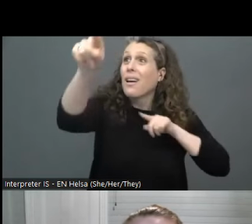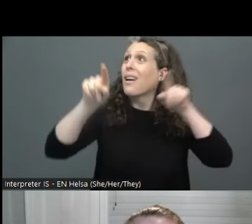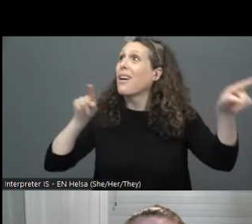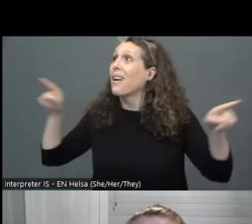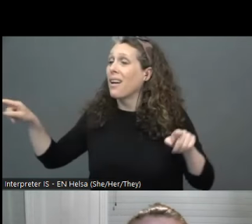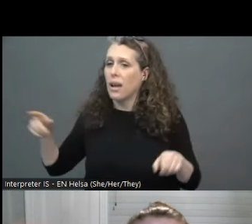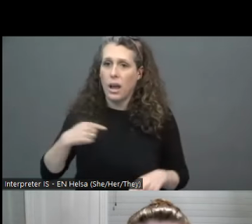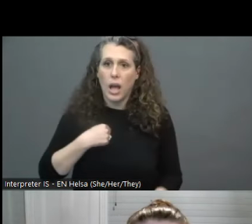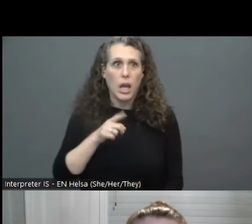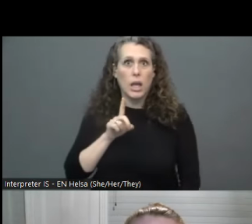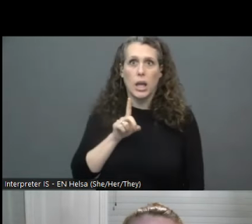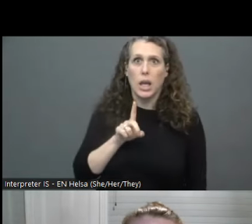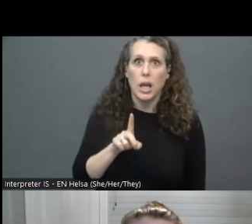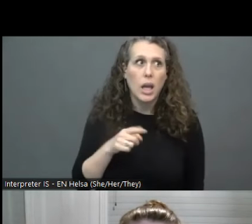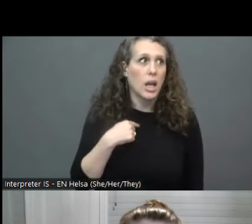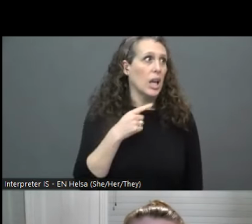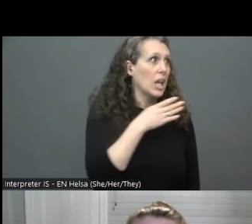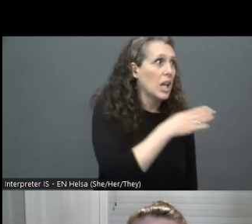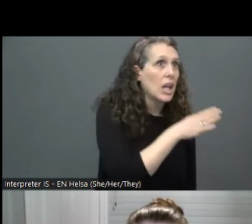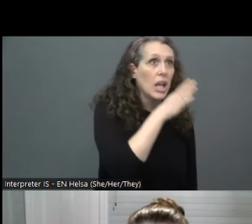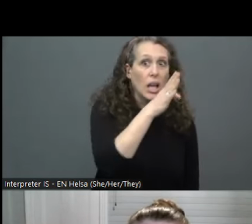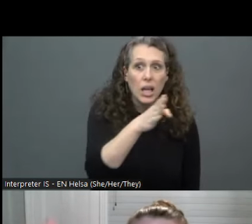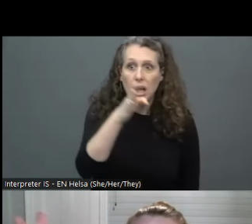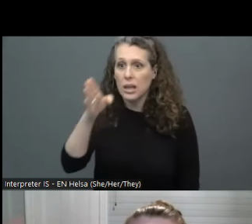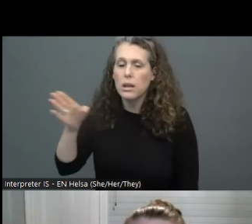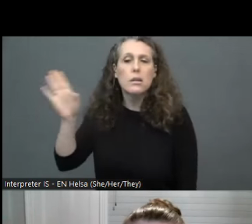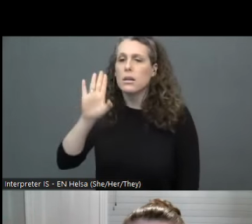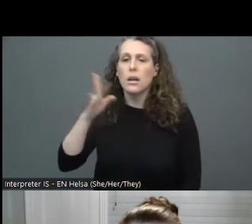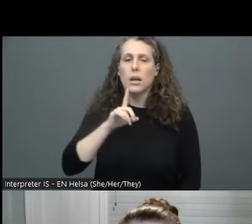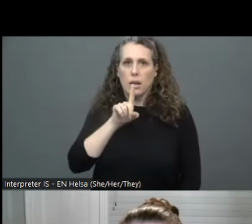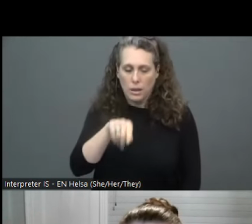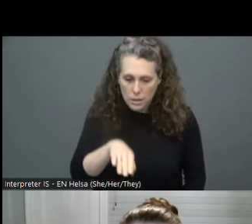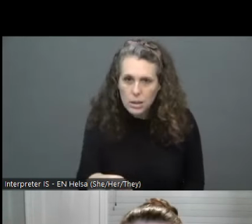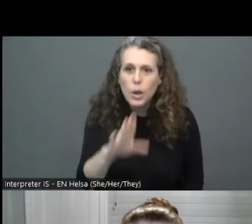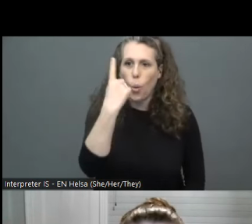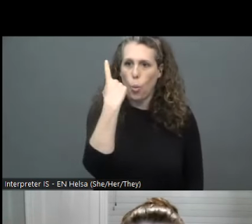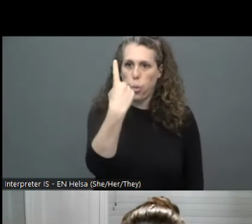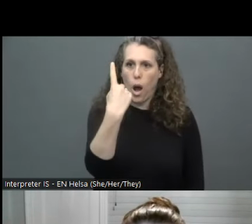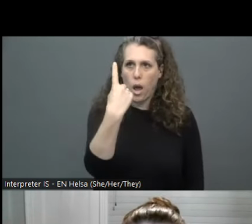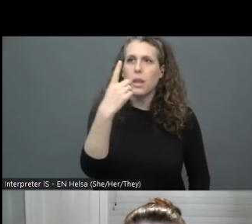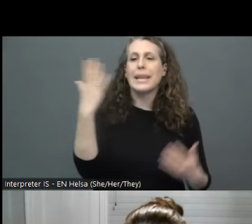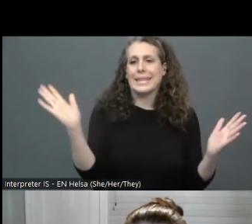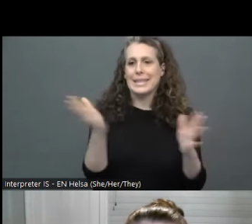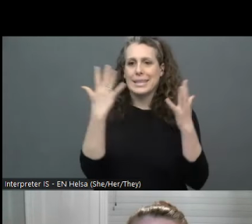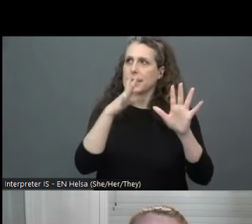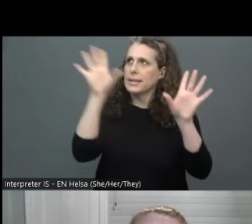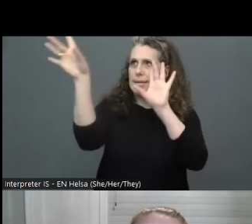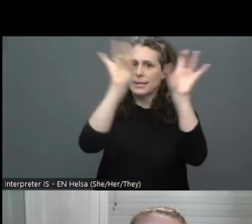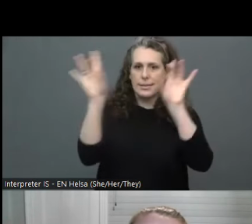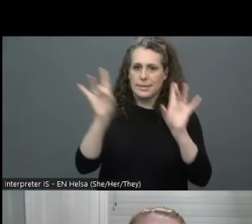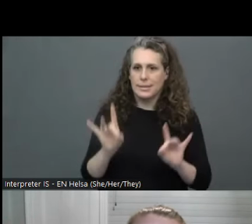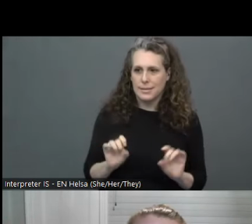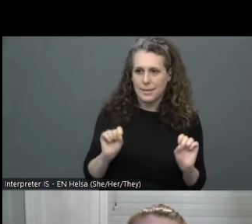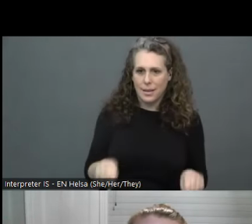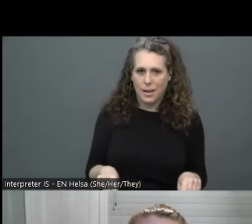not to say they can't be in different sectors. Sector cluster help desks. But having a one stop